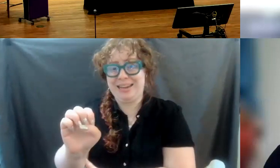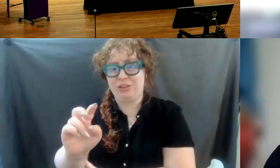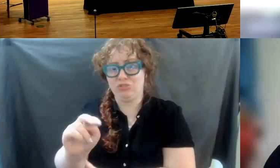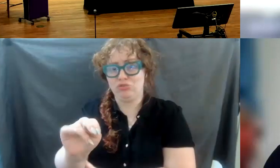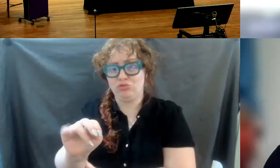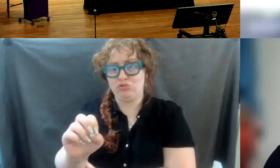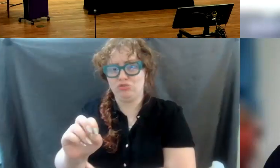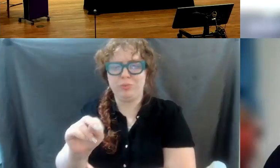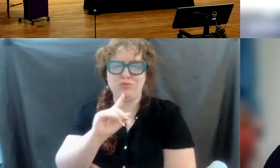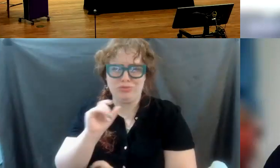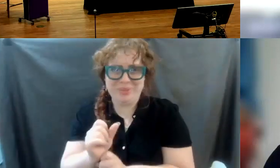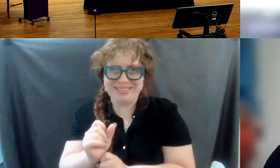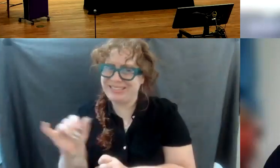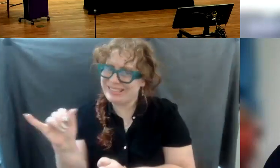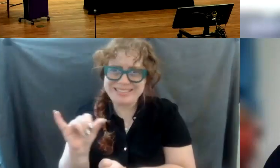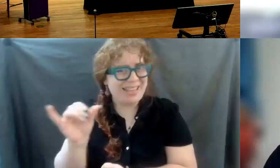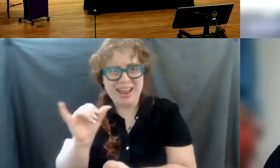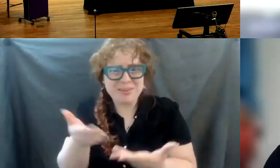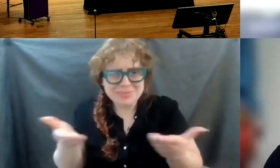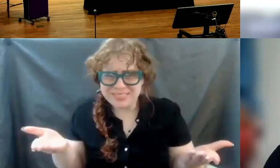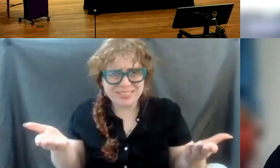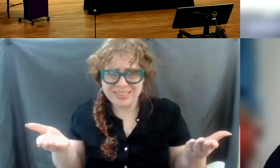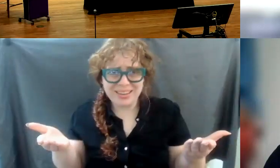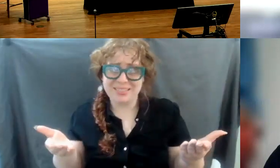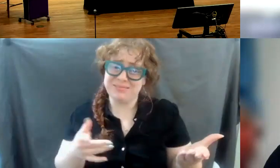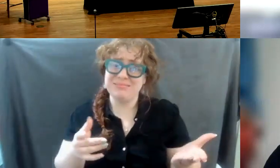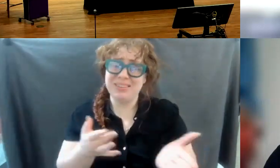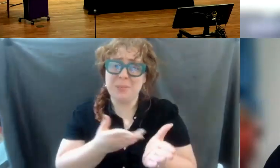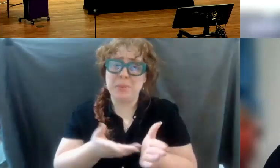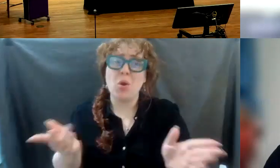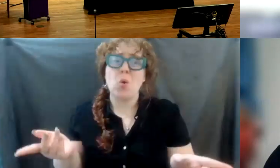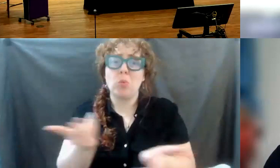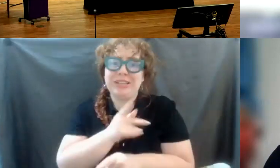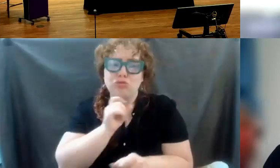But, you know, there were people that went into jail without any ailments and came out